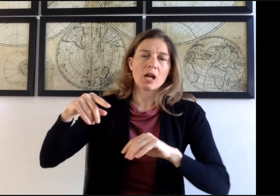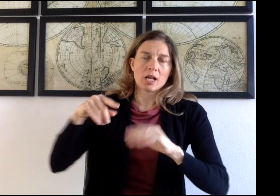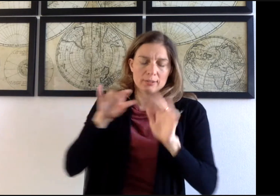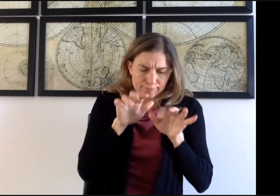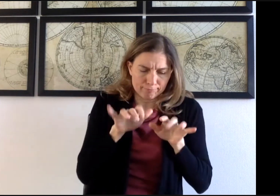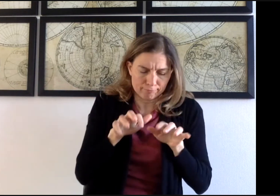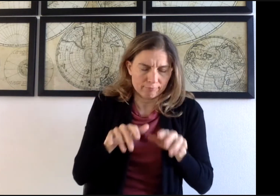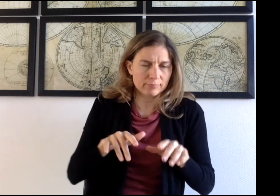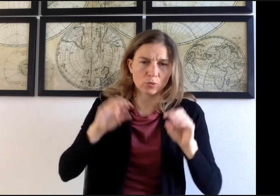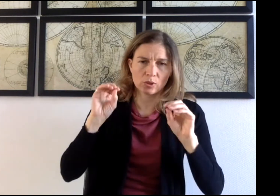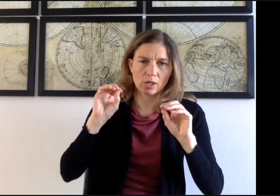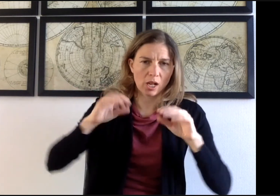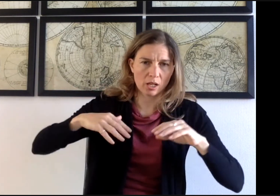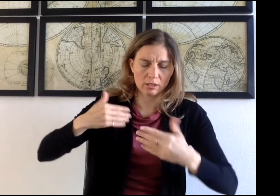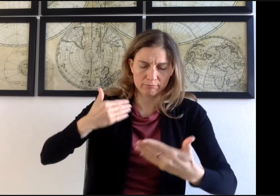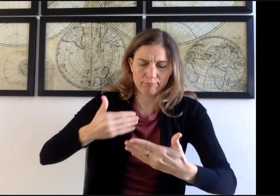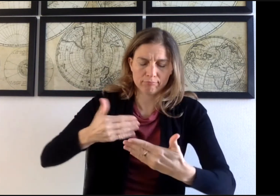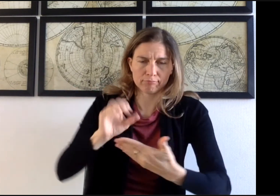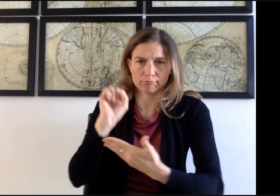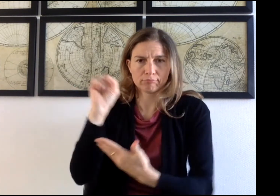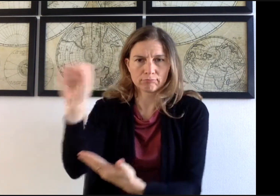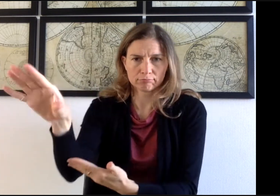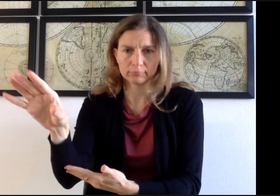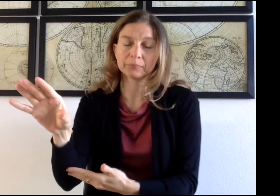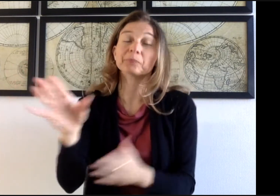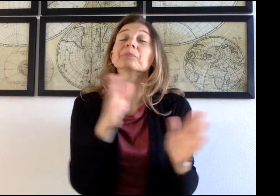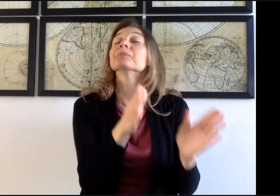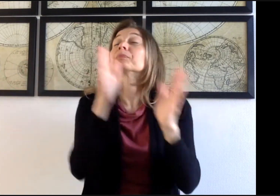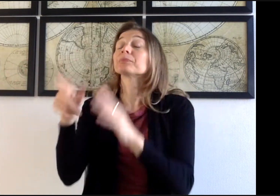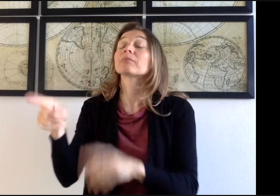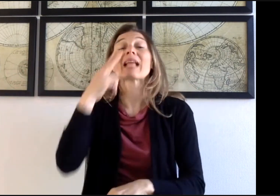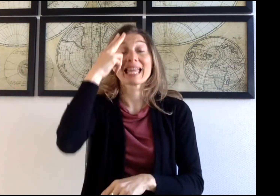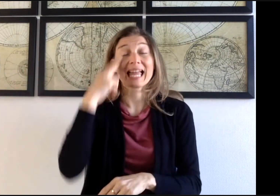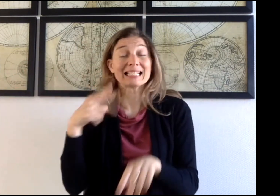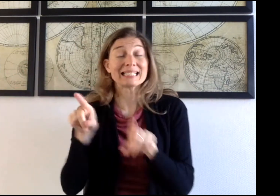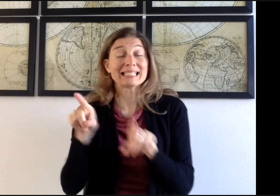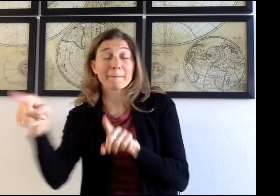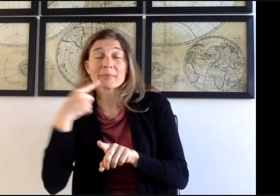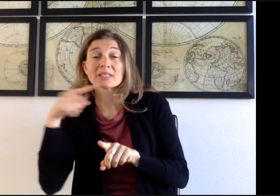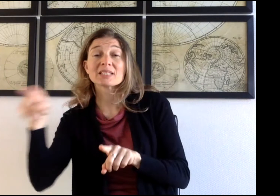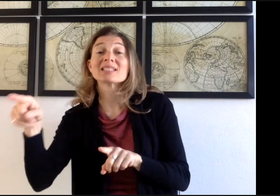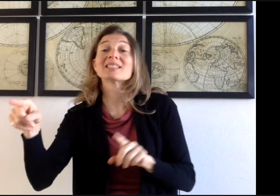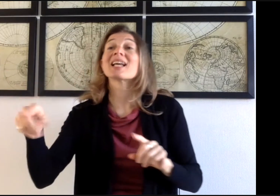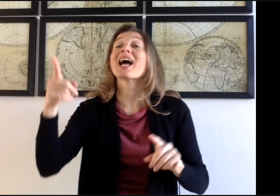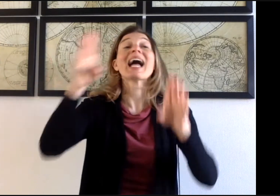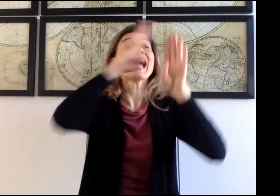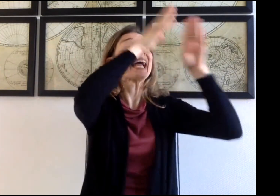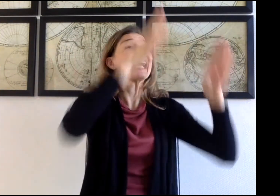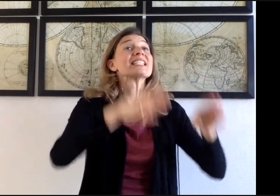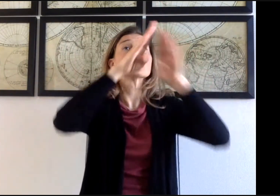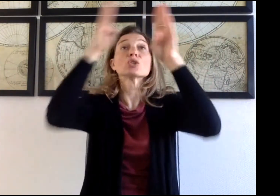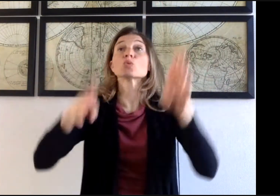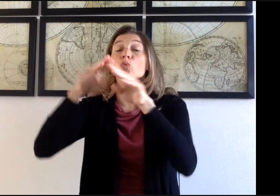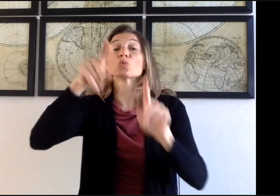And we're preparing an open letter to the heads of institutions and Member States on the economic recovery